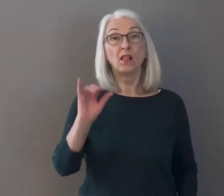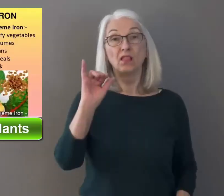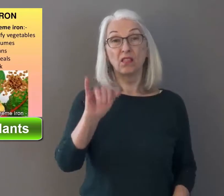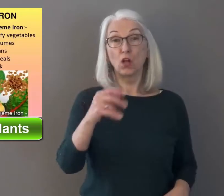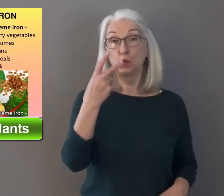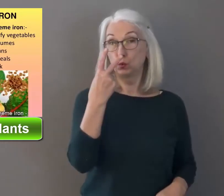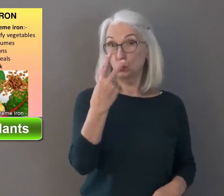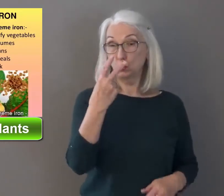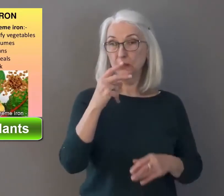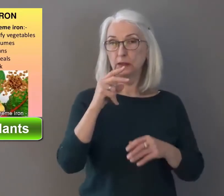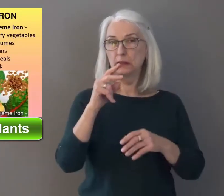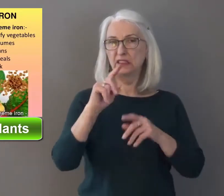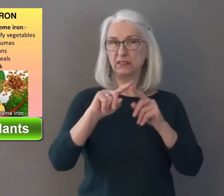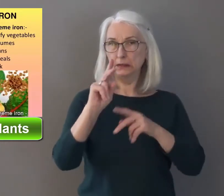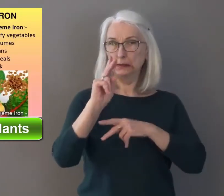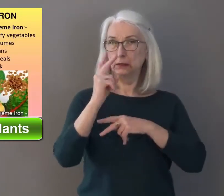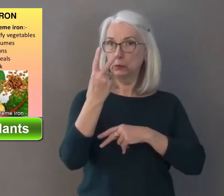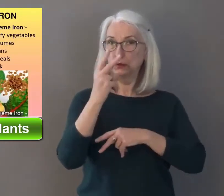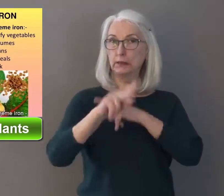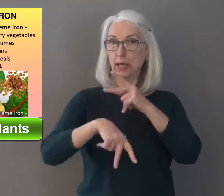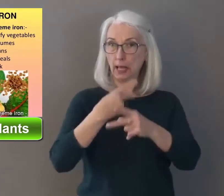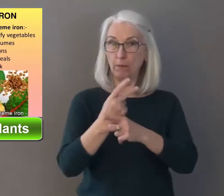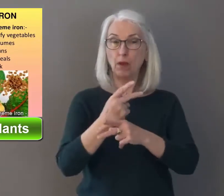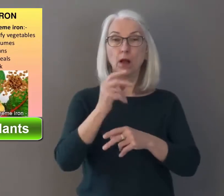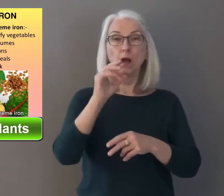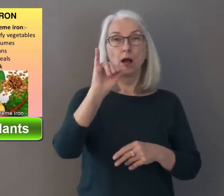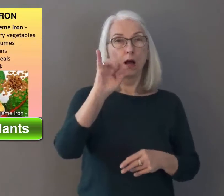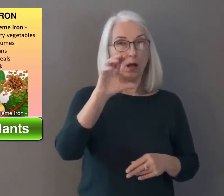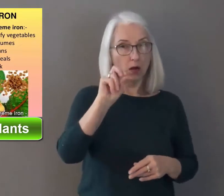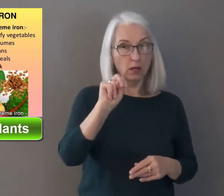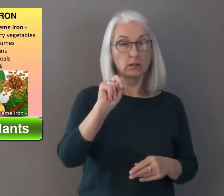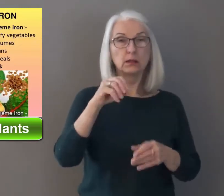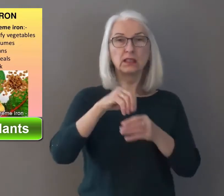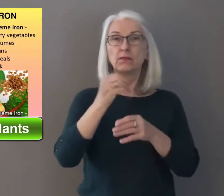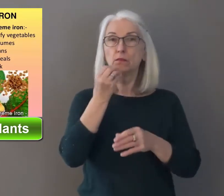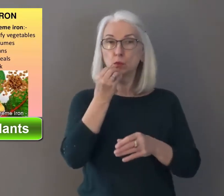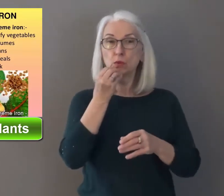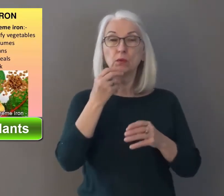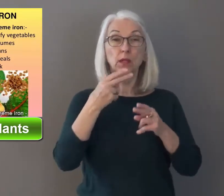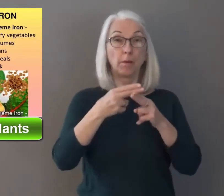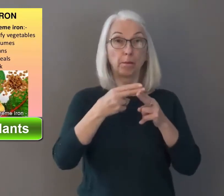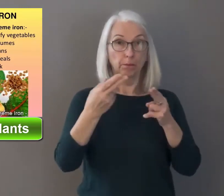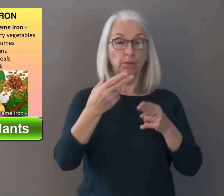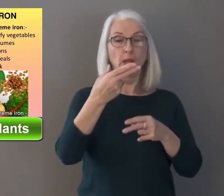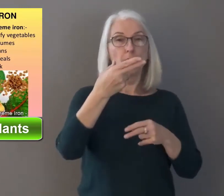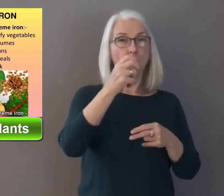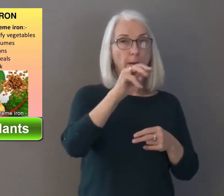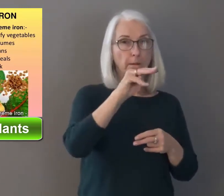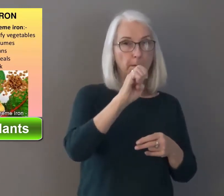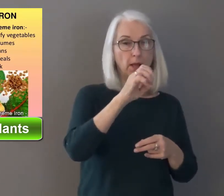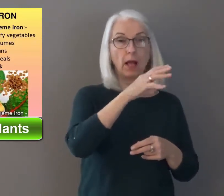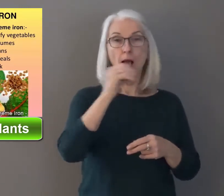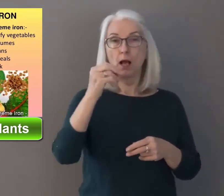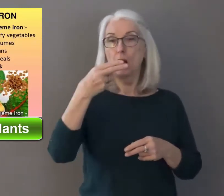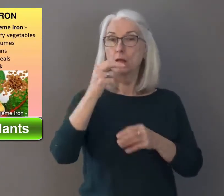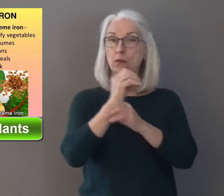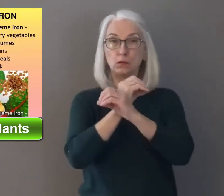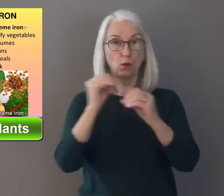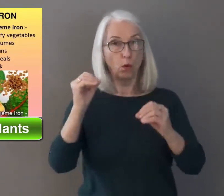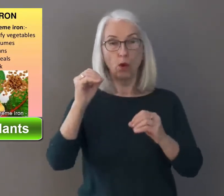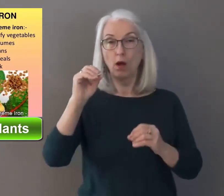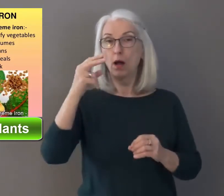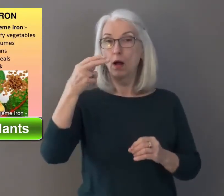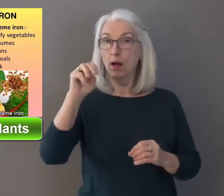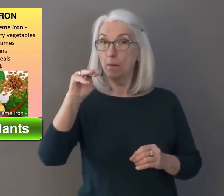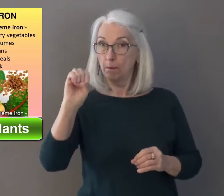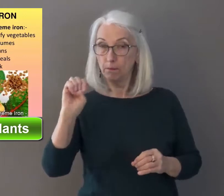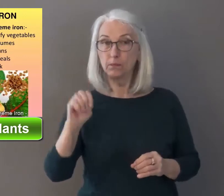There are two types of iron in food: heme and non-heme.